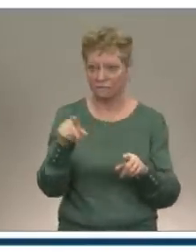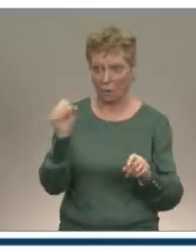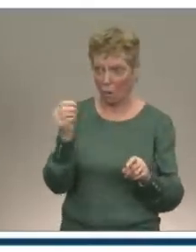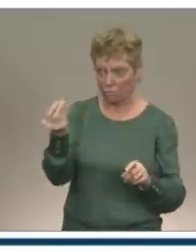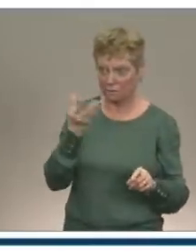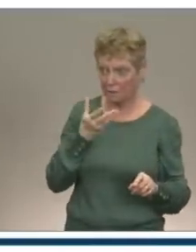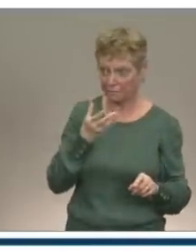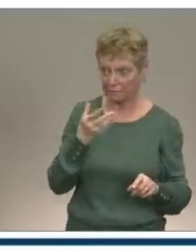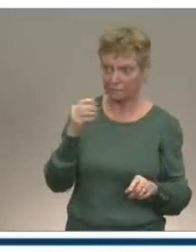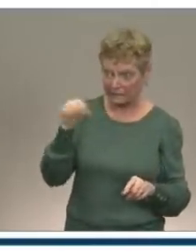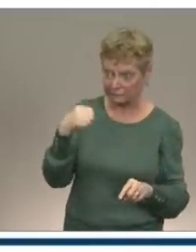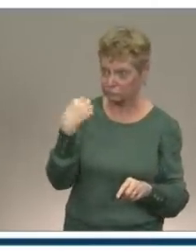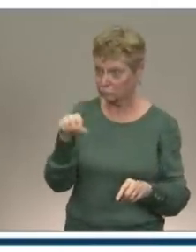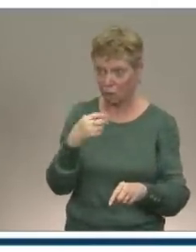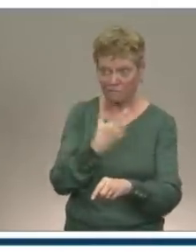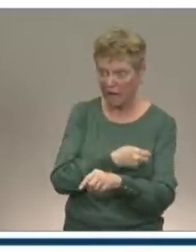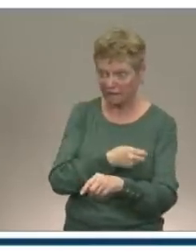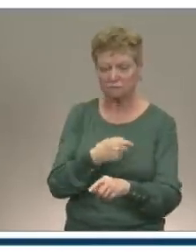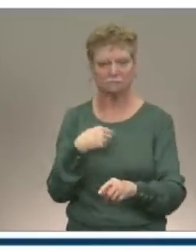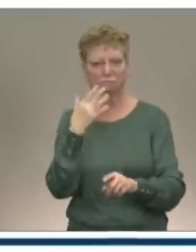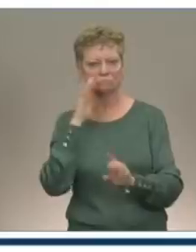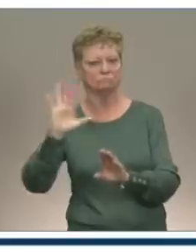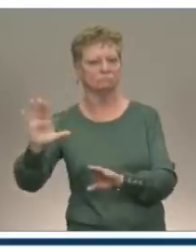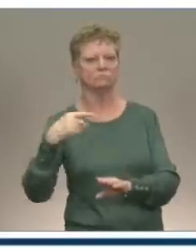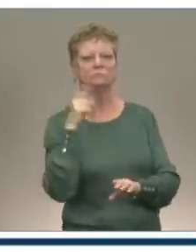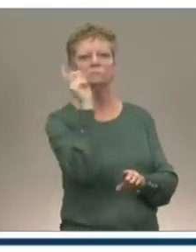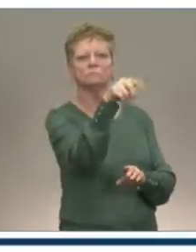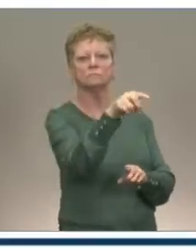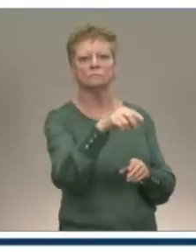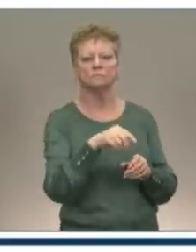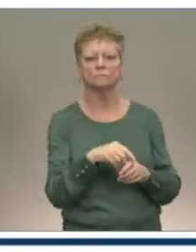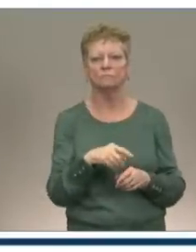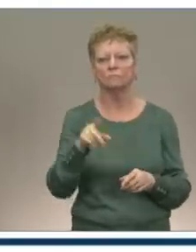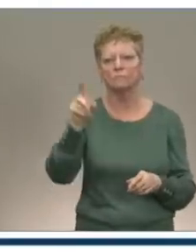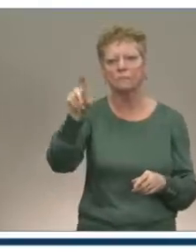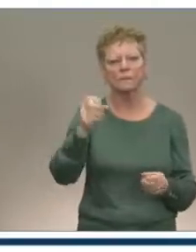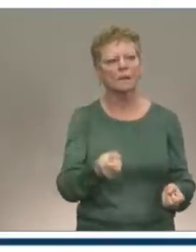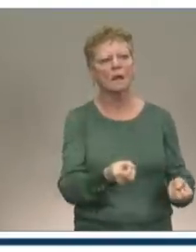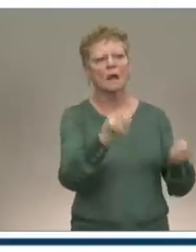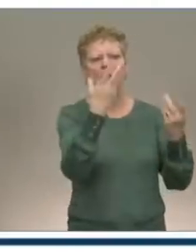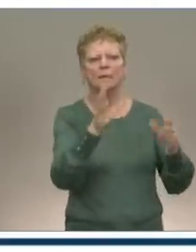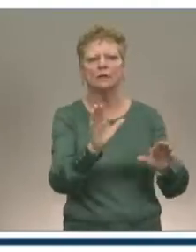tells you that they're unvaccinated sorry how many child care centers do you know of that have been